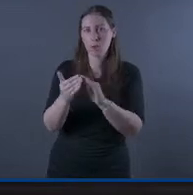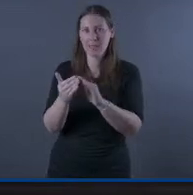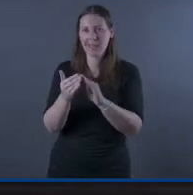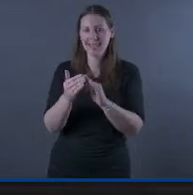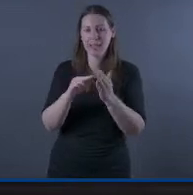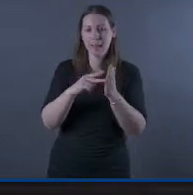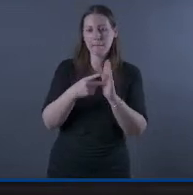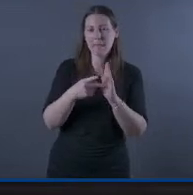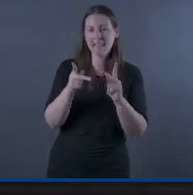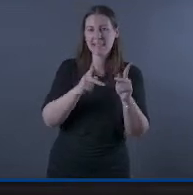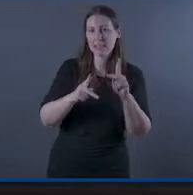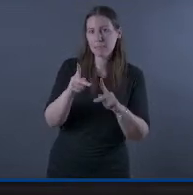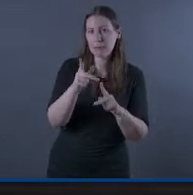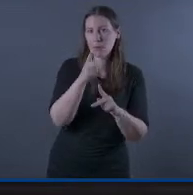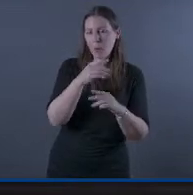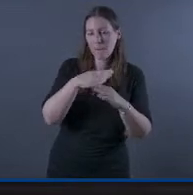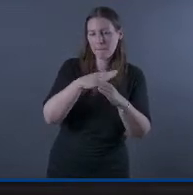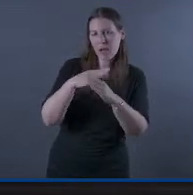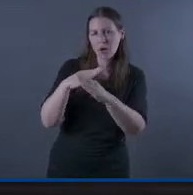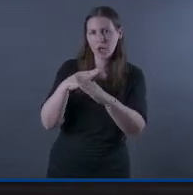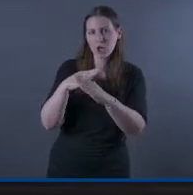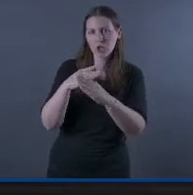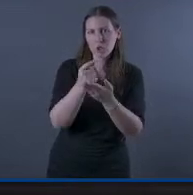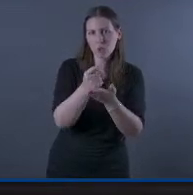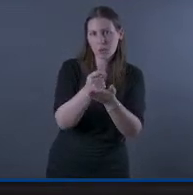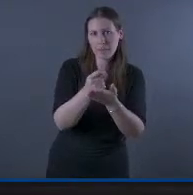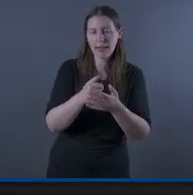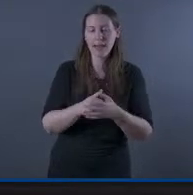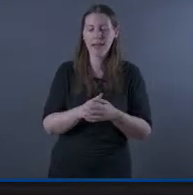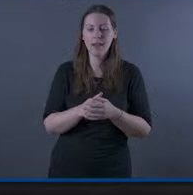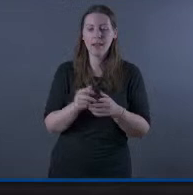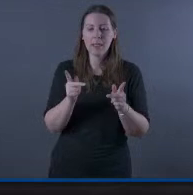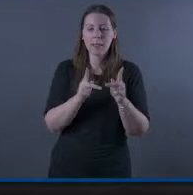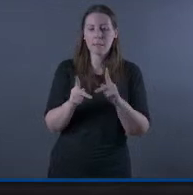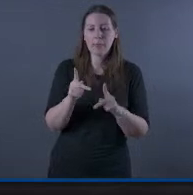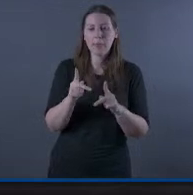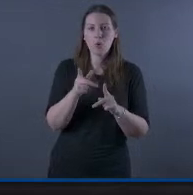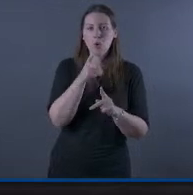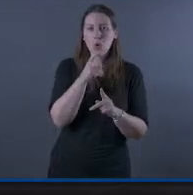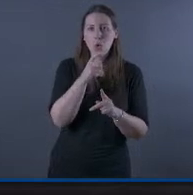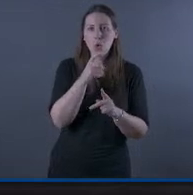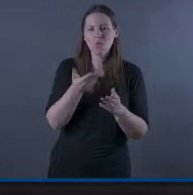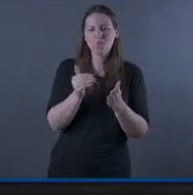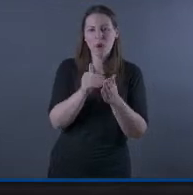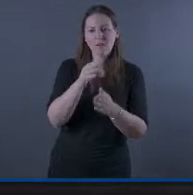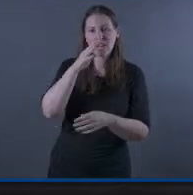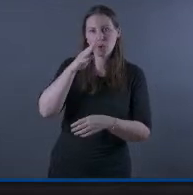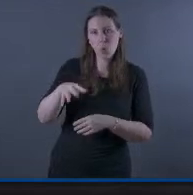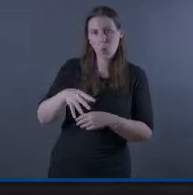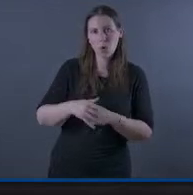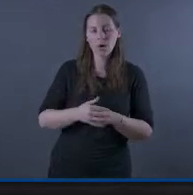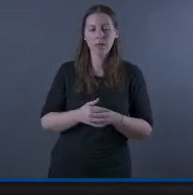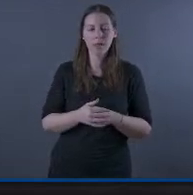on making sure not only that, those who are like seniors who are most at risk for severe illness or death,